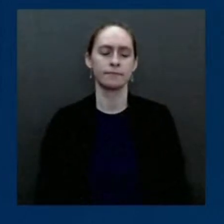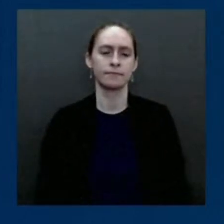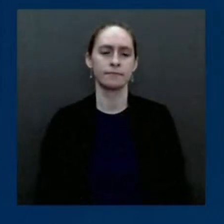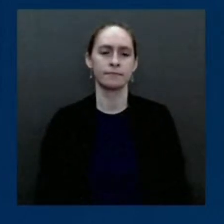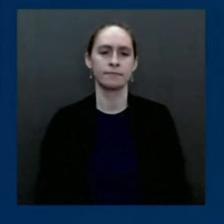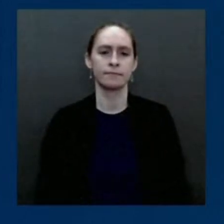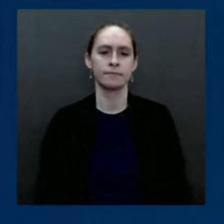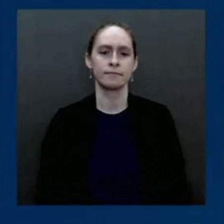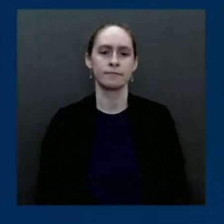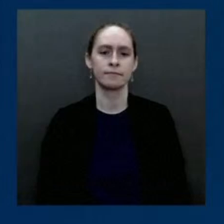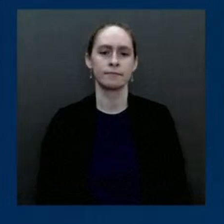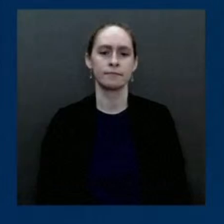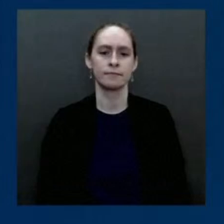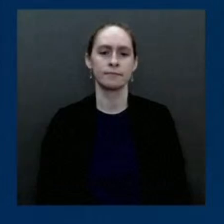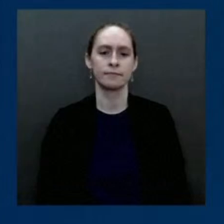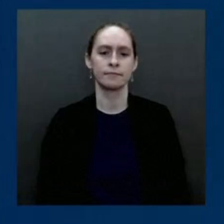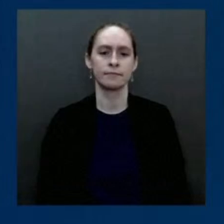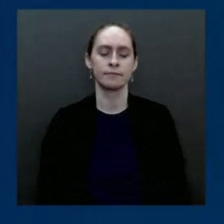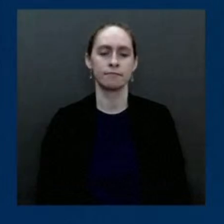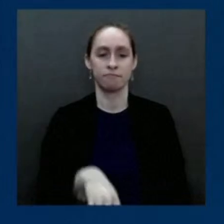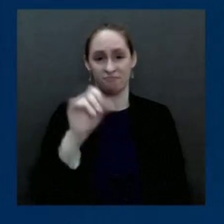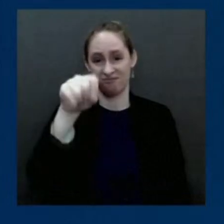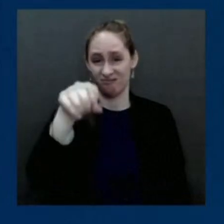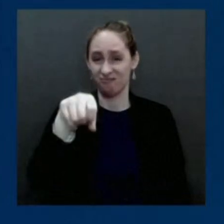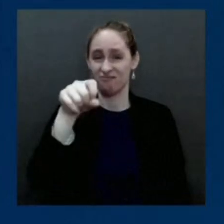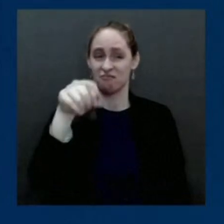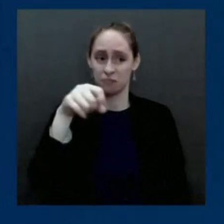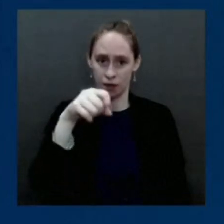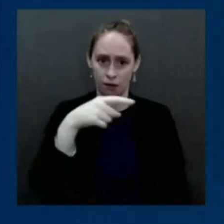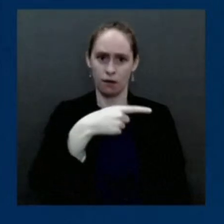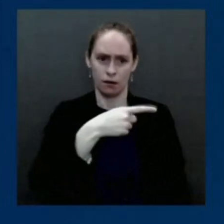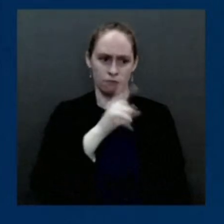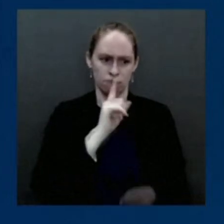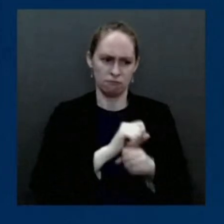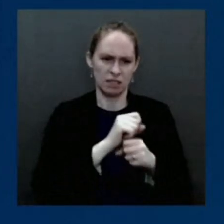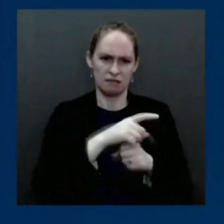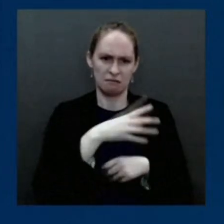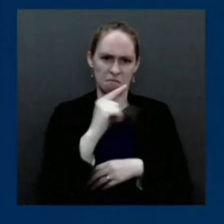MAY OVER RIDE SOME OF THE IMPACT OF THE LOWER DISEASE